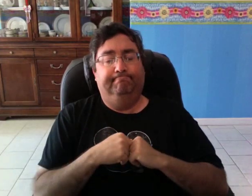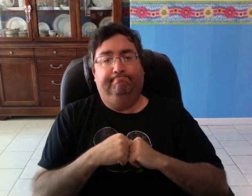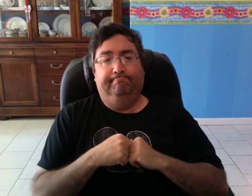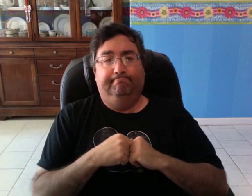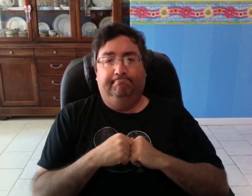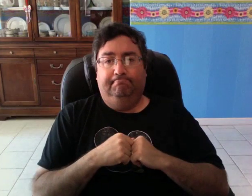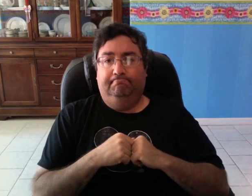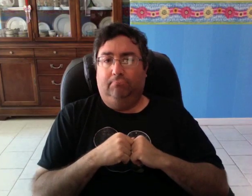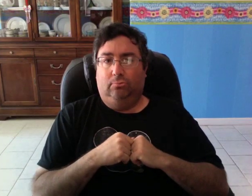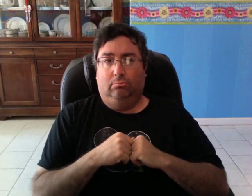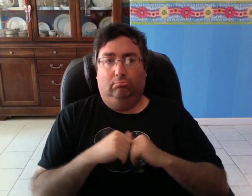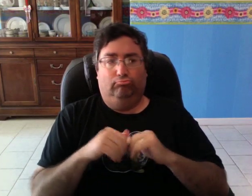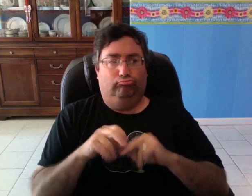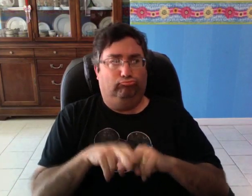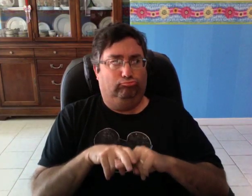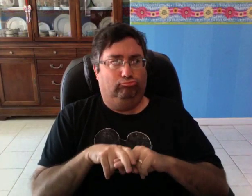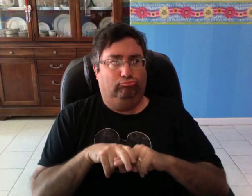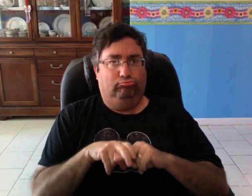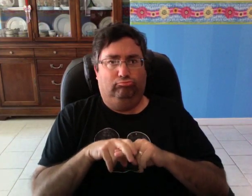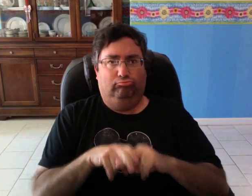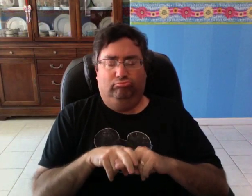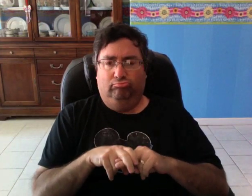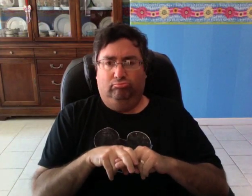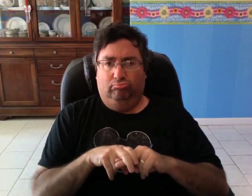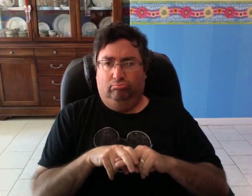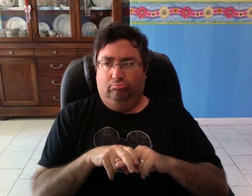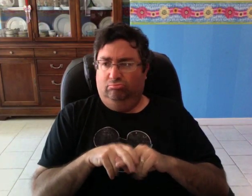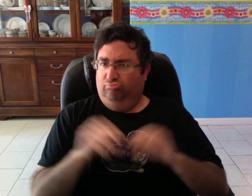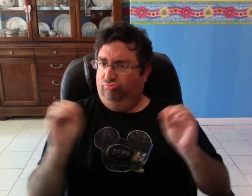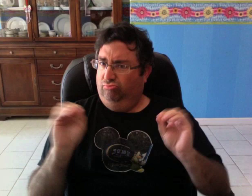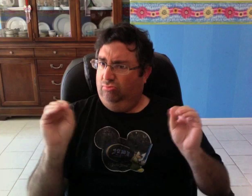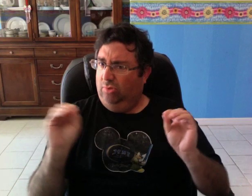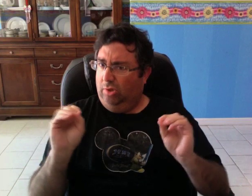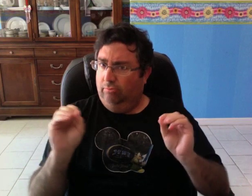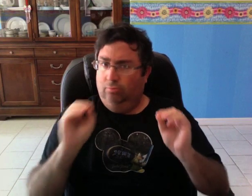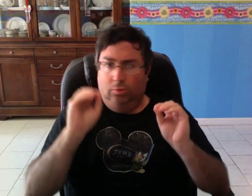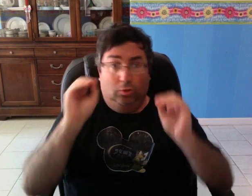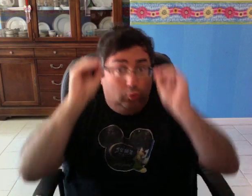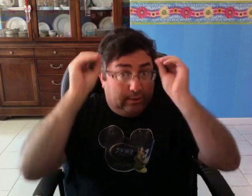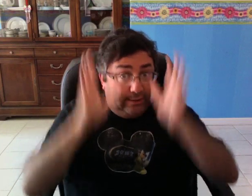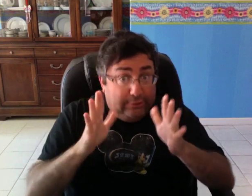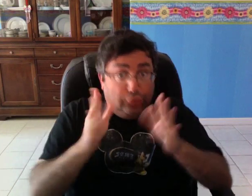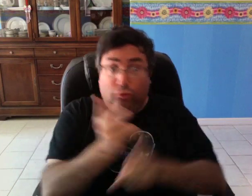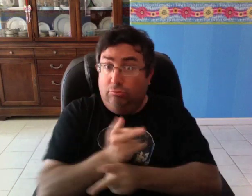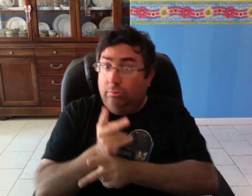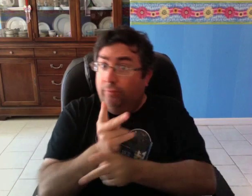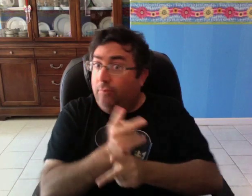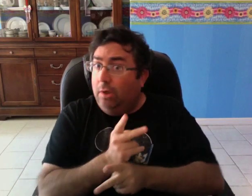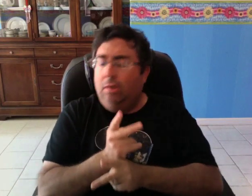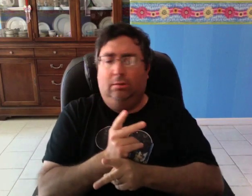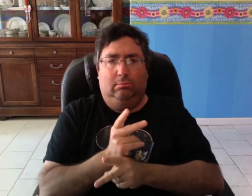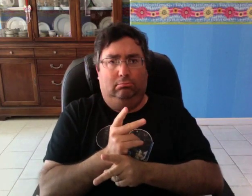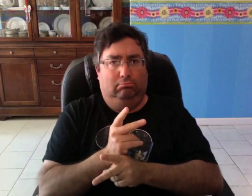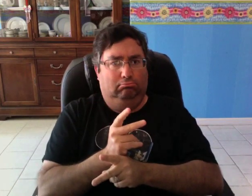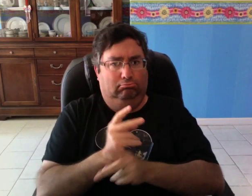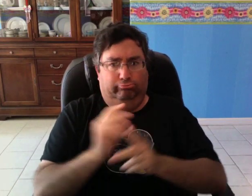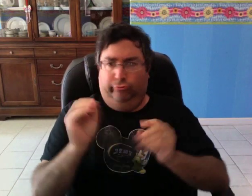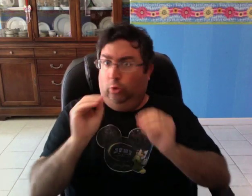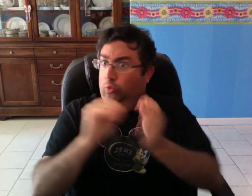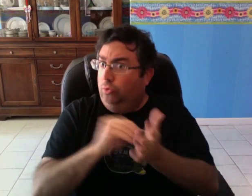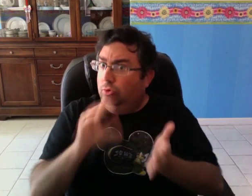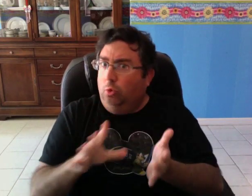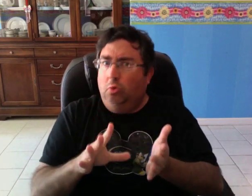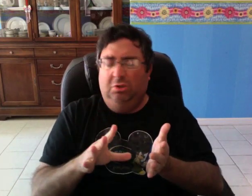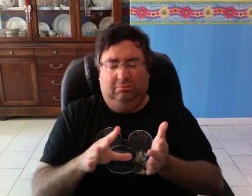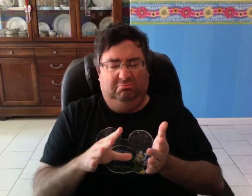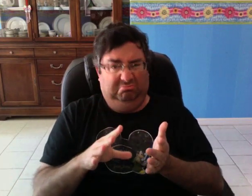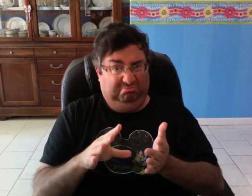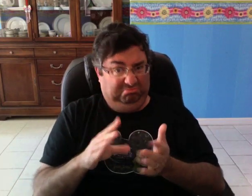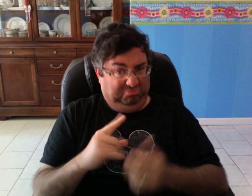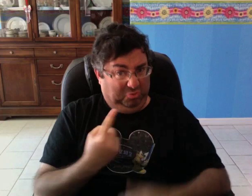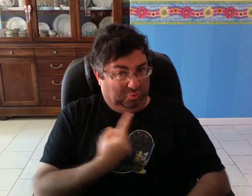But nobody showed up. Not even a teacher or supervisor.